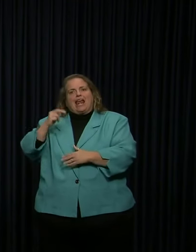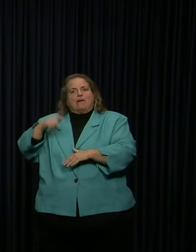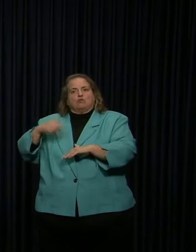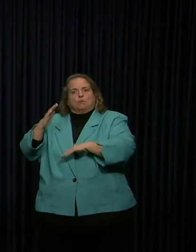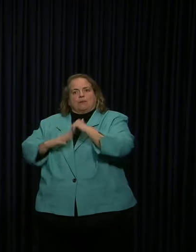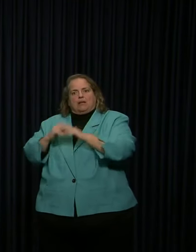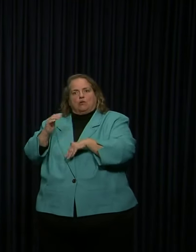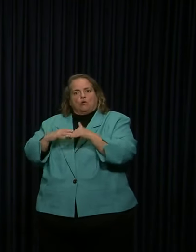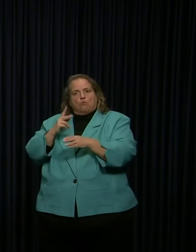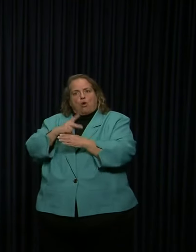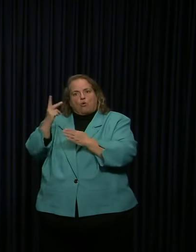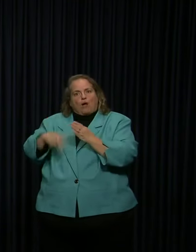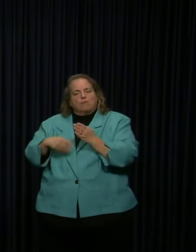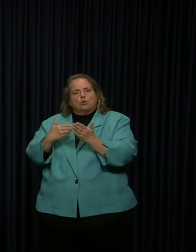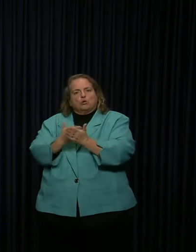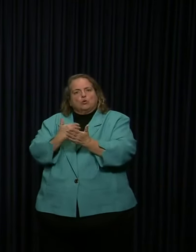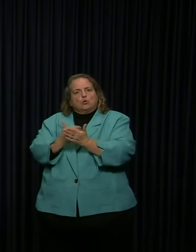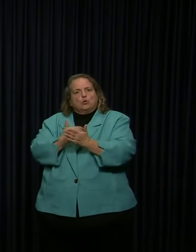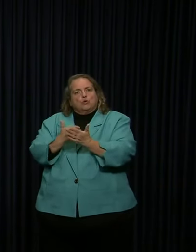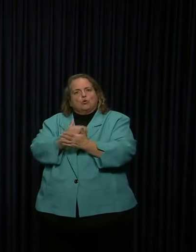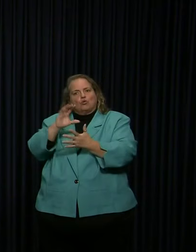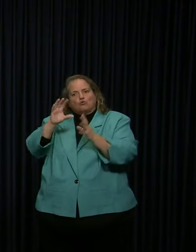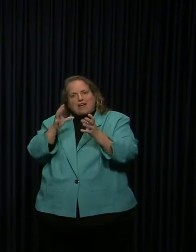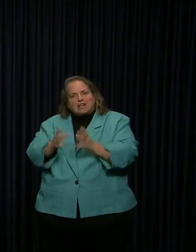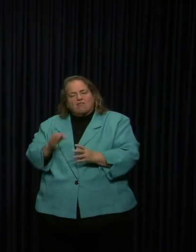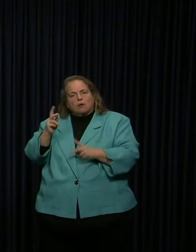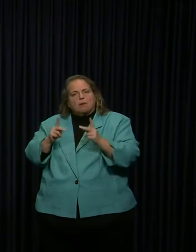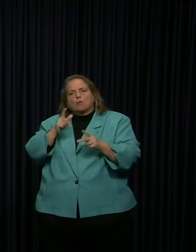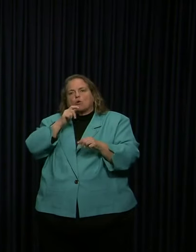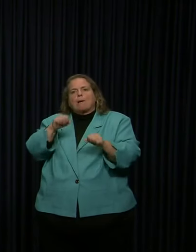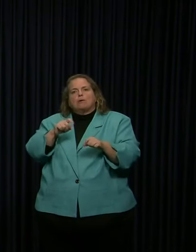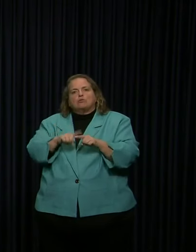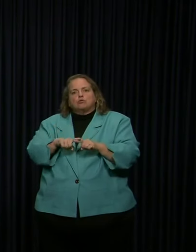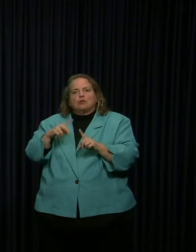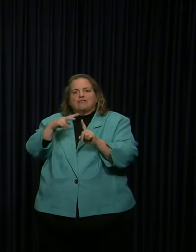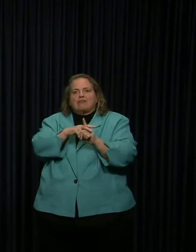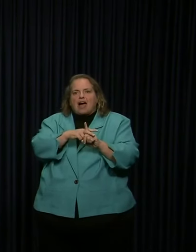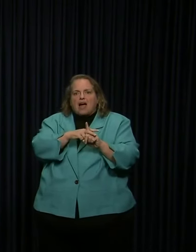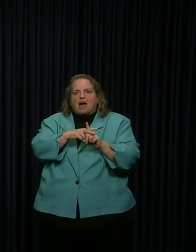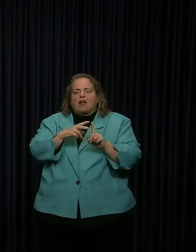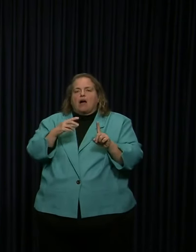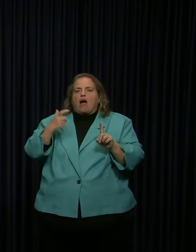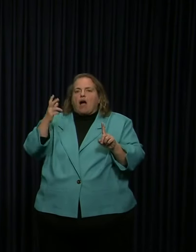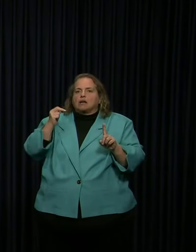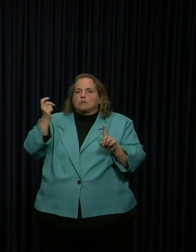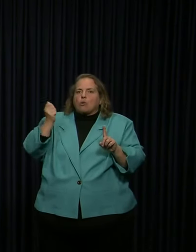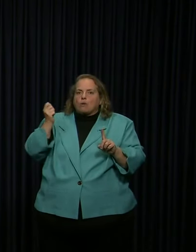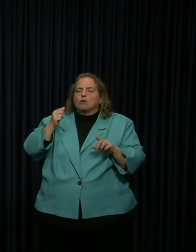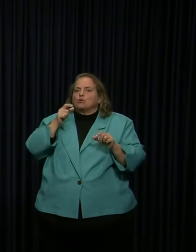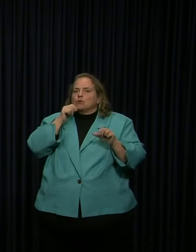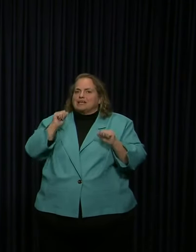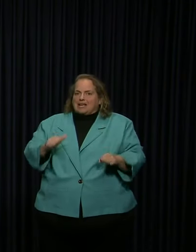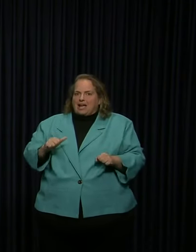WAS TAKING TOO LONG, AND IT WAS 2:00EN ANDTE WE FINALLY GOT IT TUNED. NOW, A LOT OF FOLKS THAT THEY